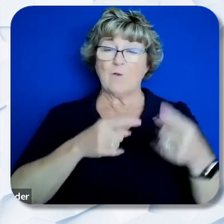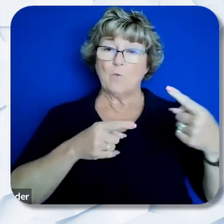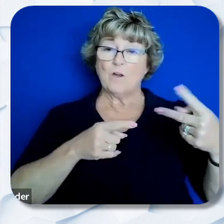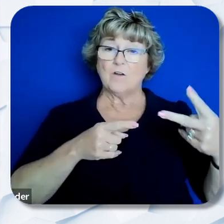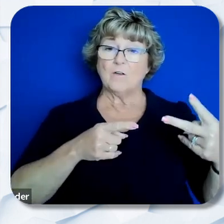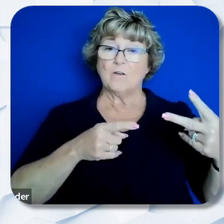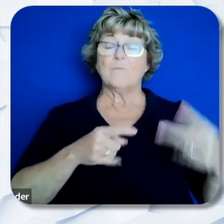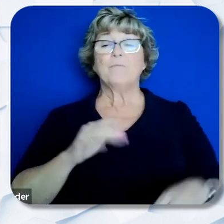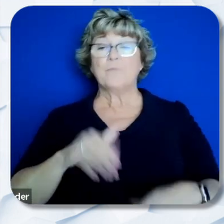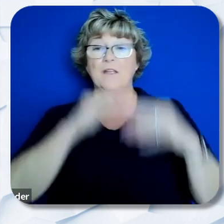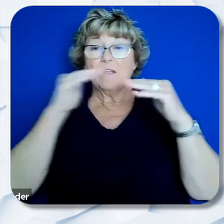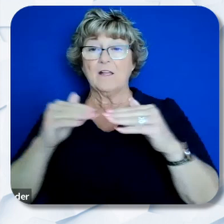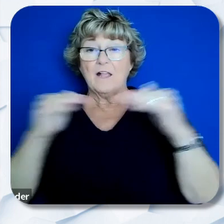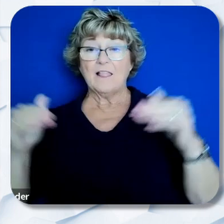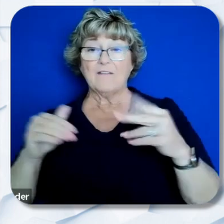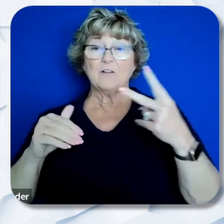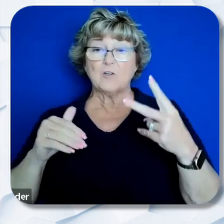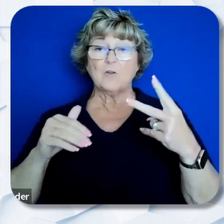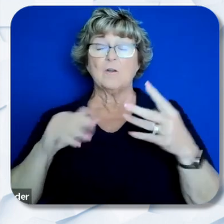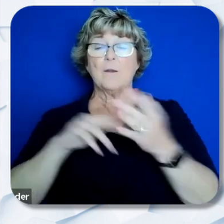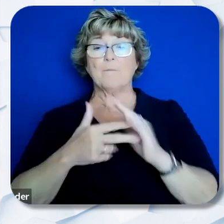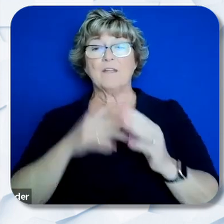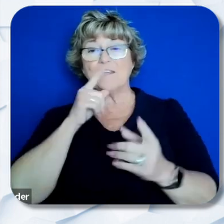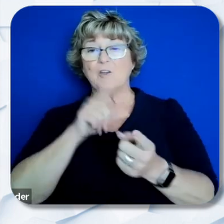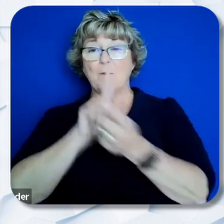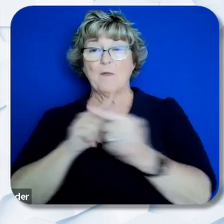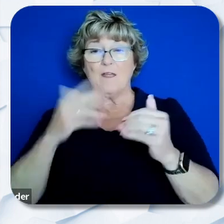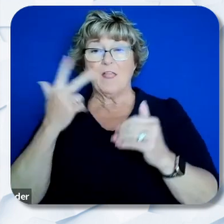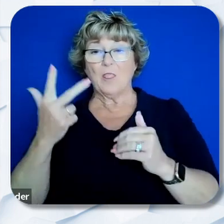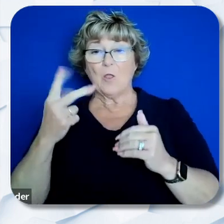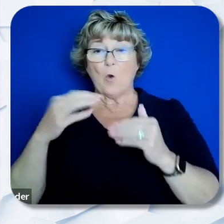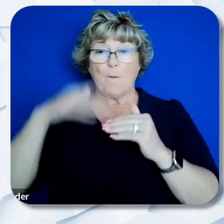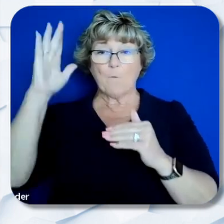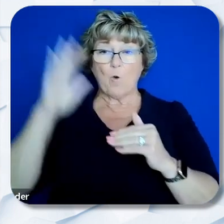Level 2, three or more elements you're not meeting the target for, or you're in the first